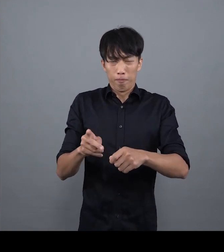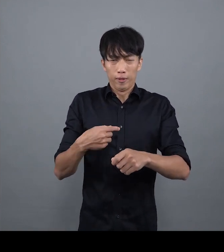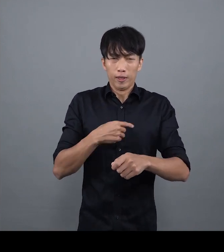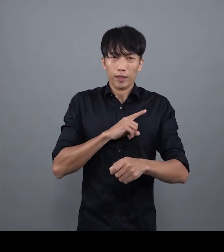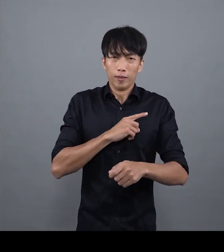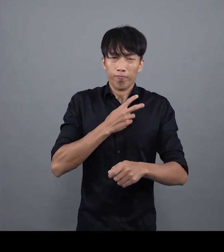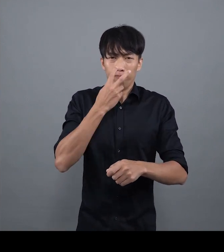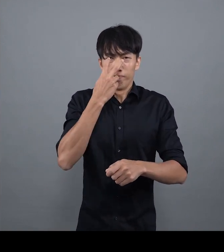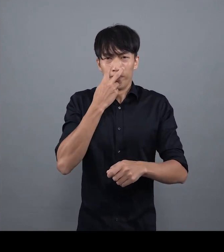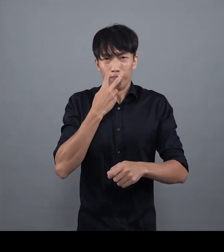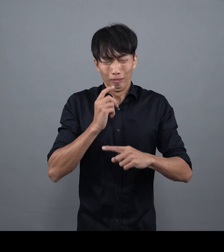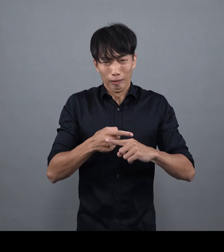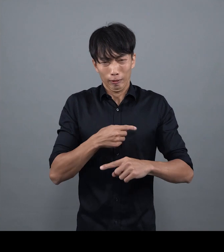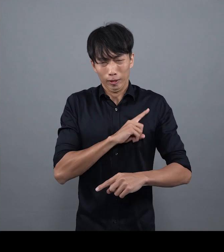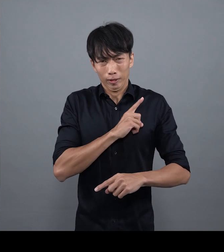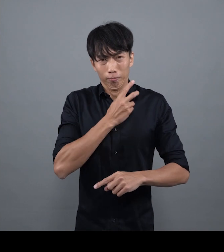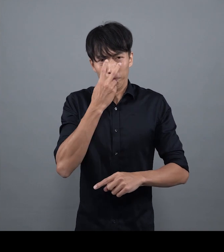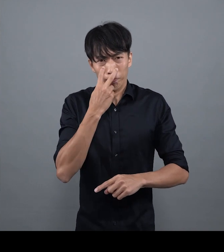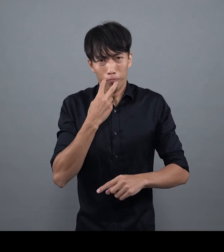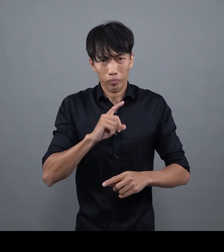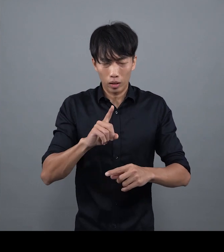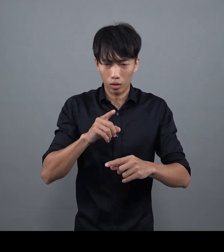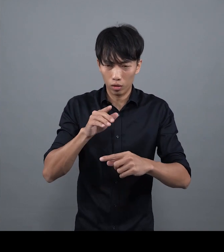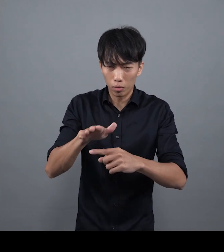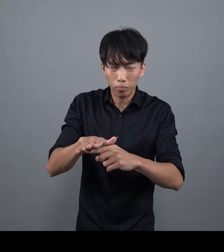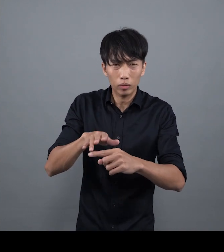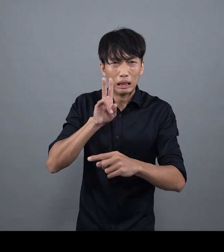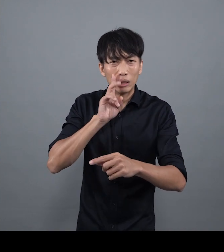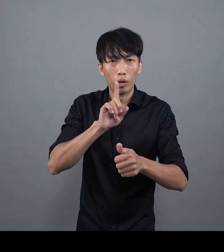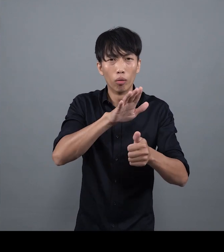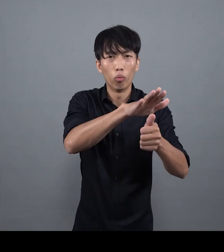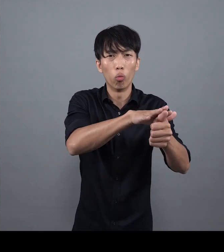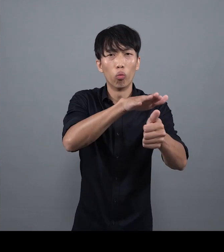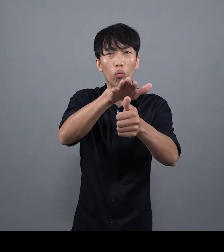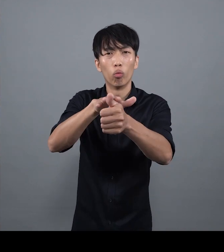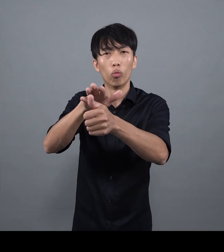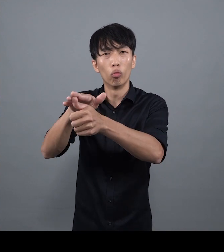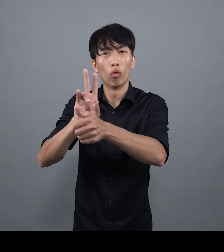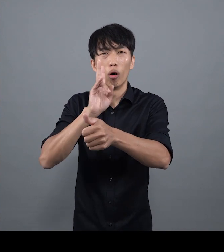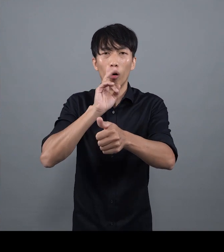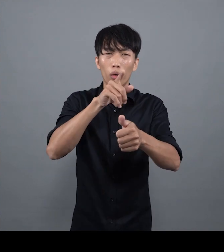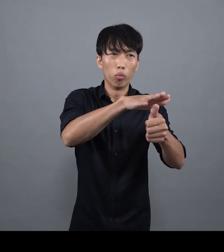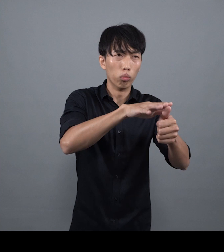I really cried All of a sudden, it felt like I was touching the people themselves I was touching their heads, their hair